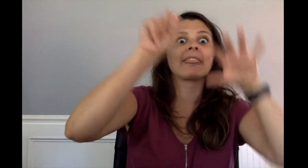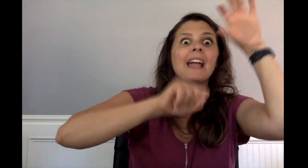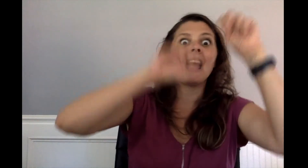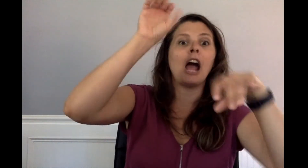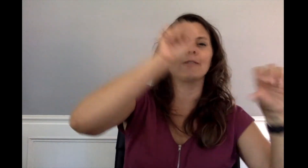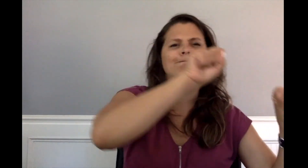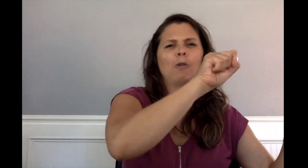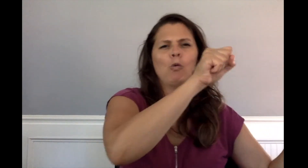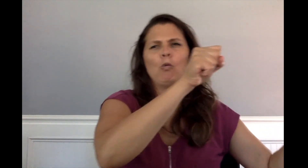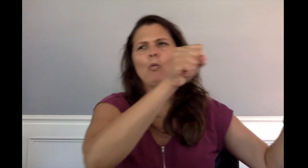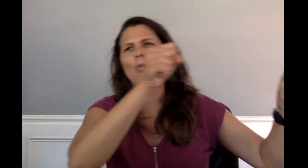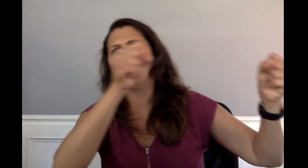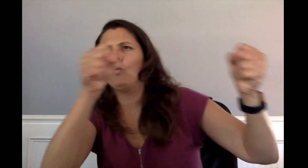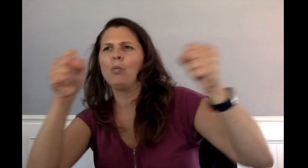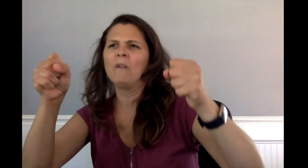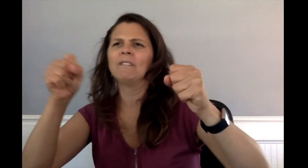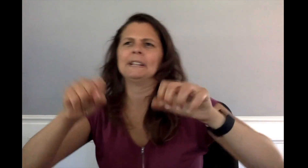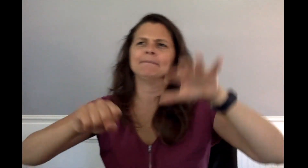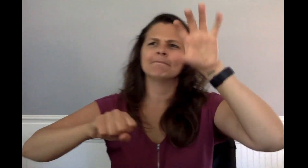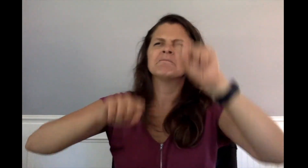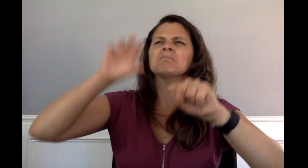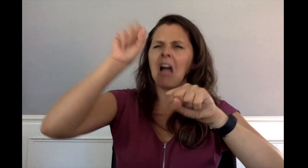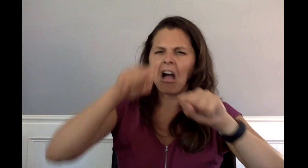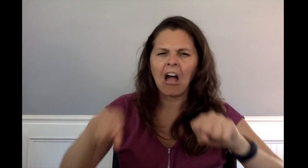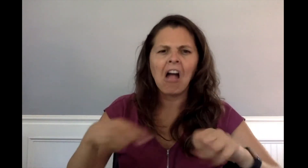She moved the ladder over and began to climb.